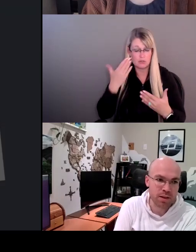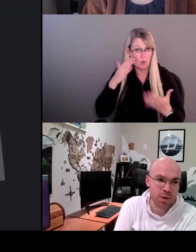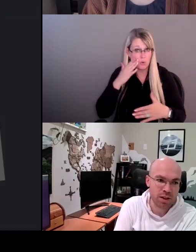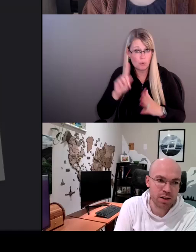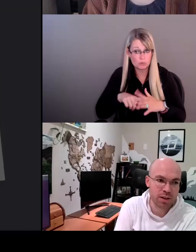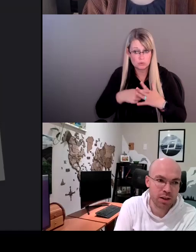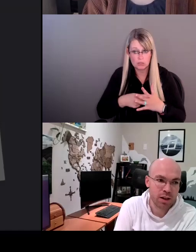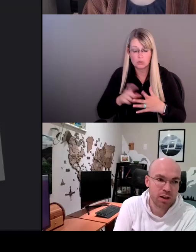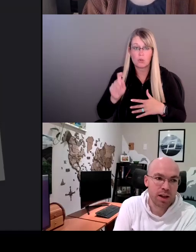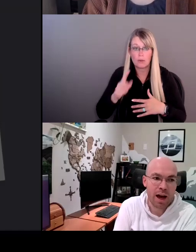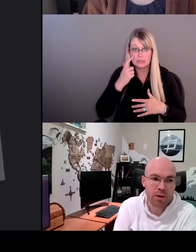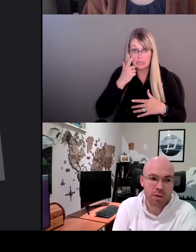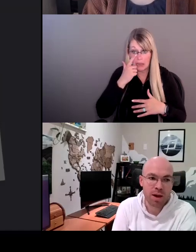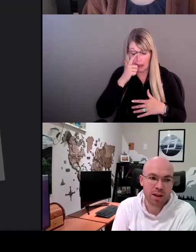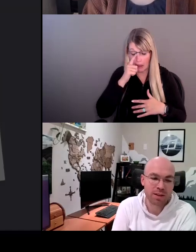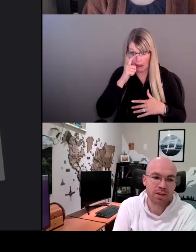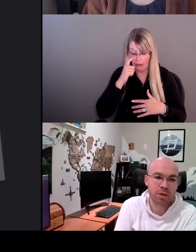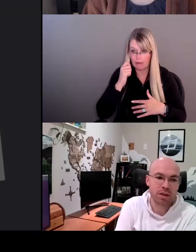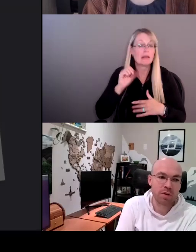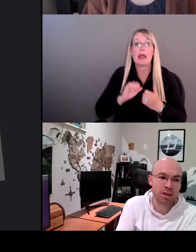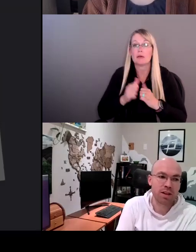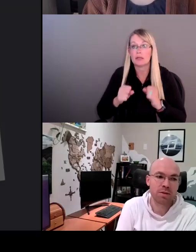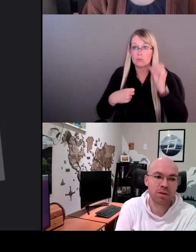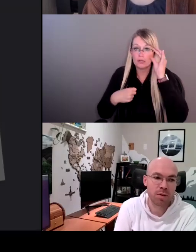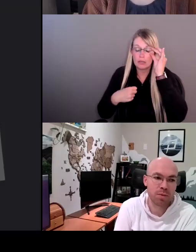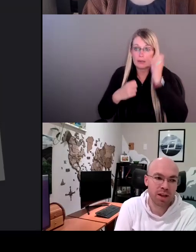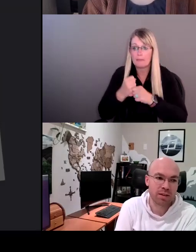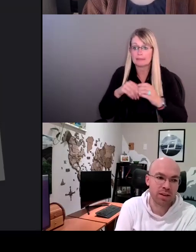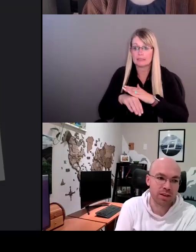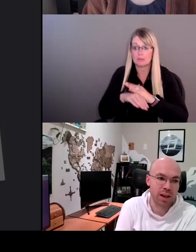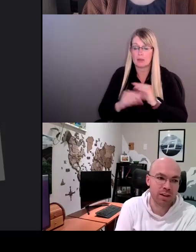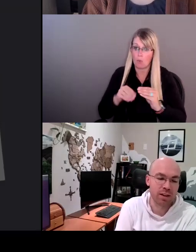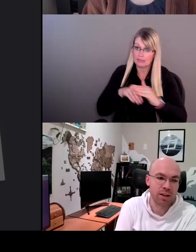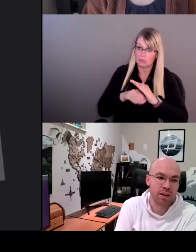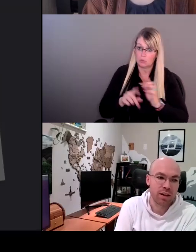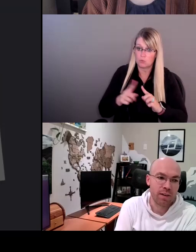the question is, how can we make accessibility more accessible to people that don't understand?